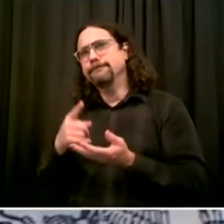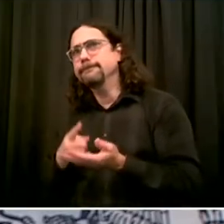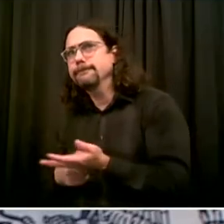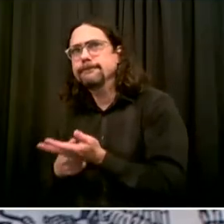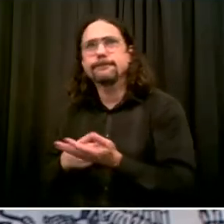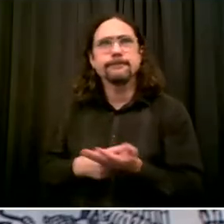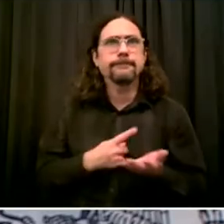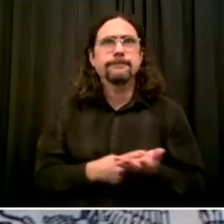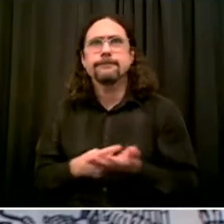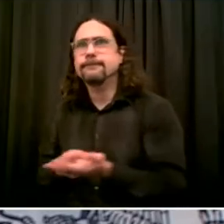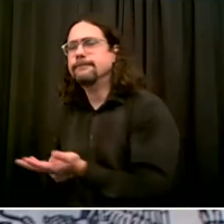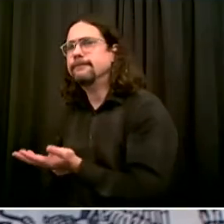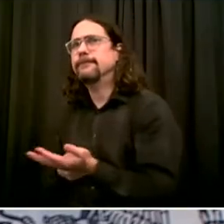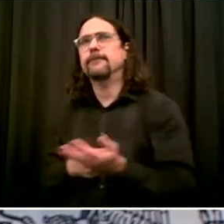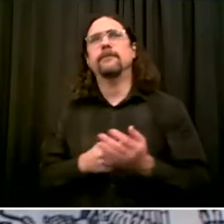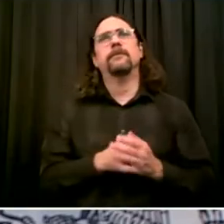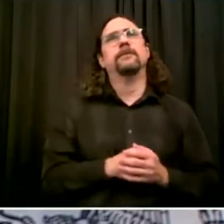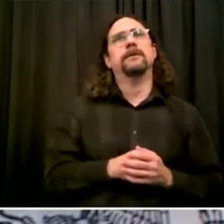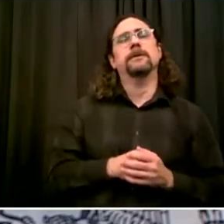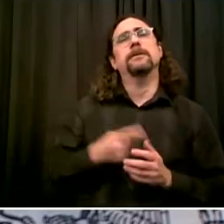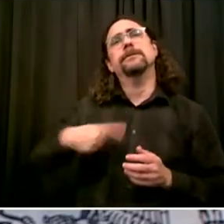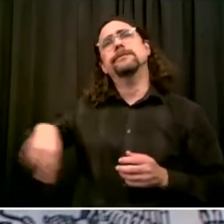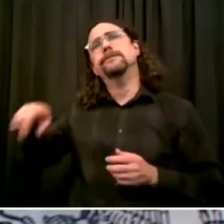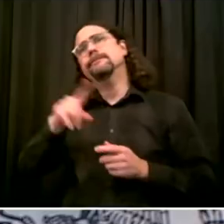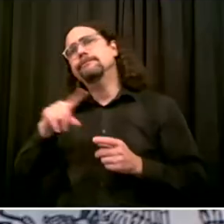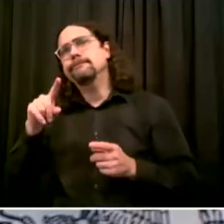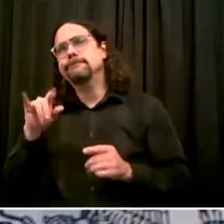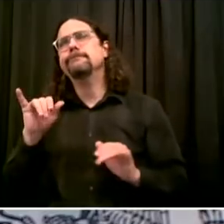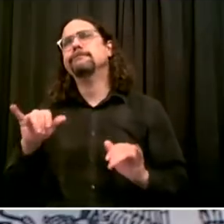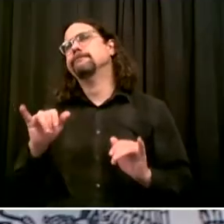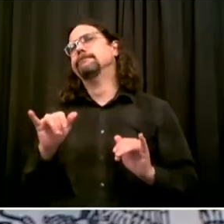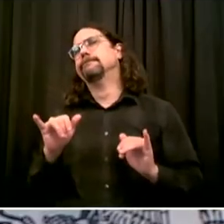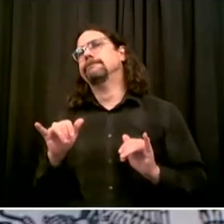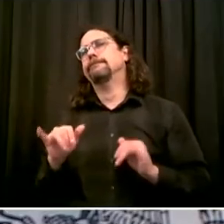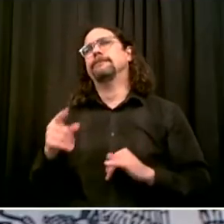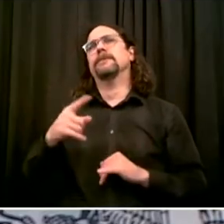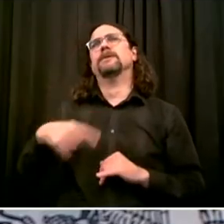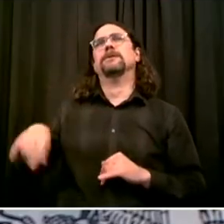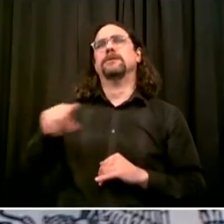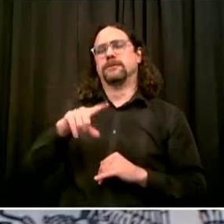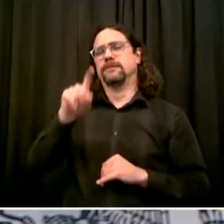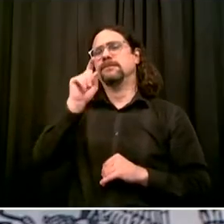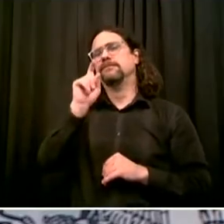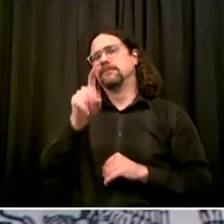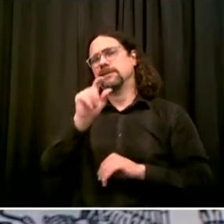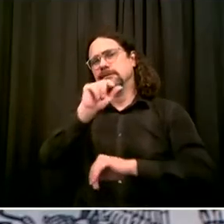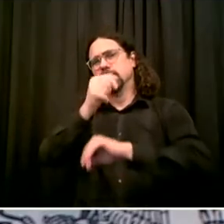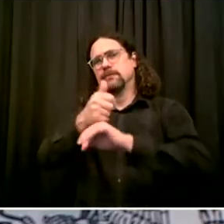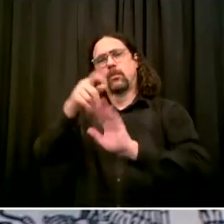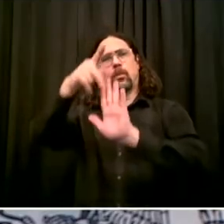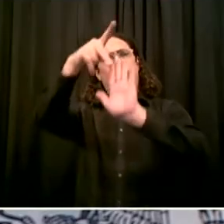WOULD PASS MUSTER BUT WE